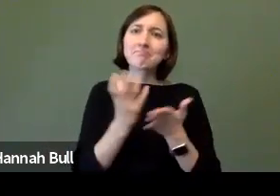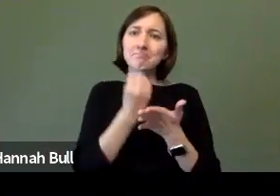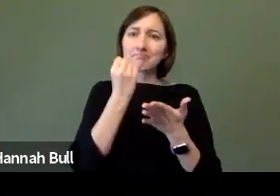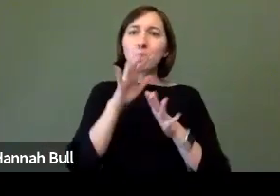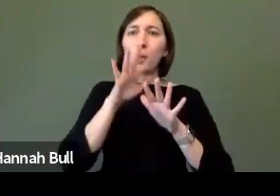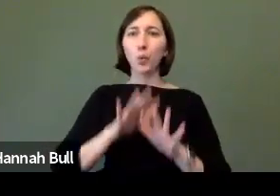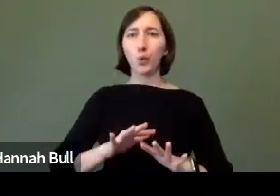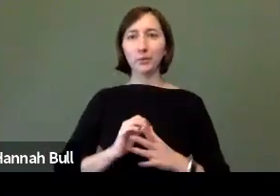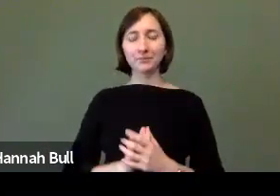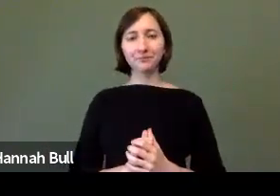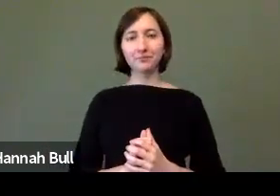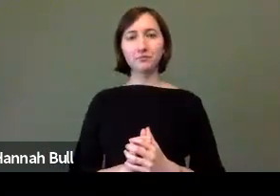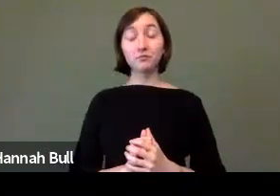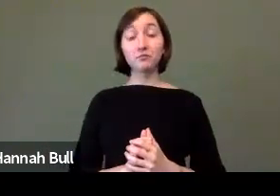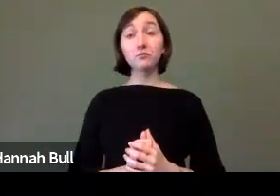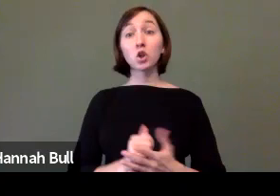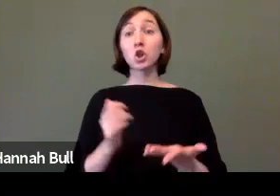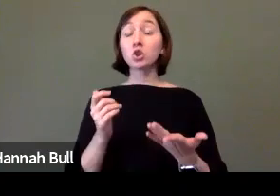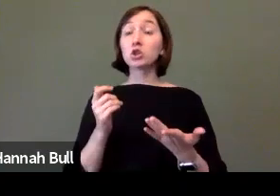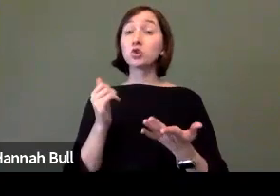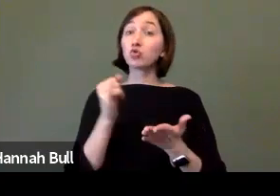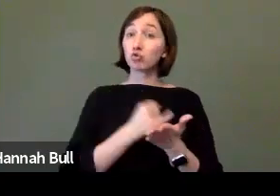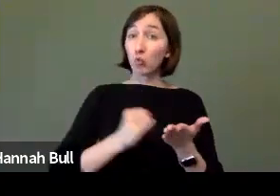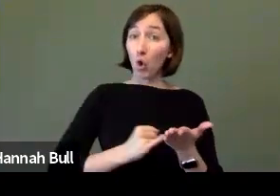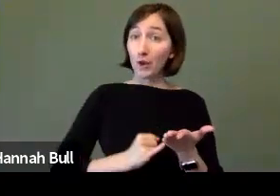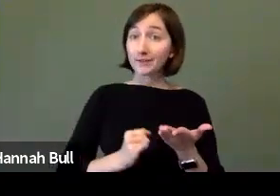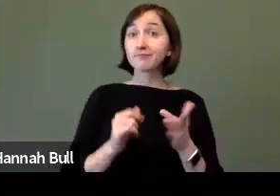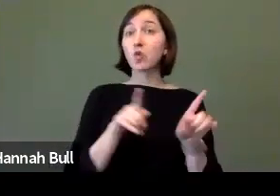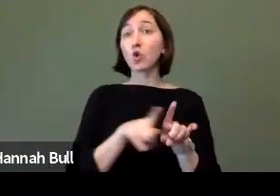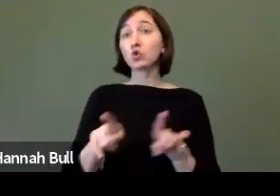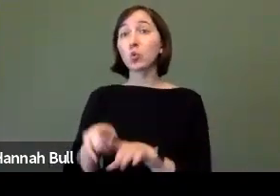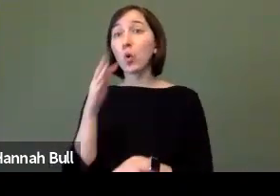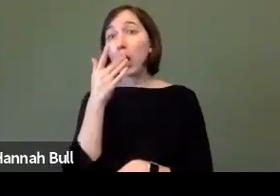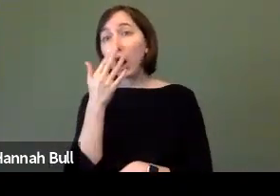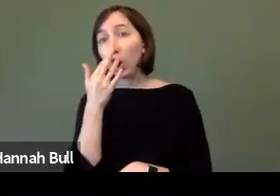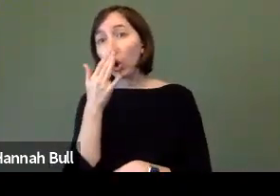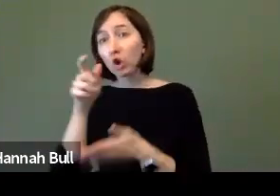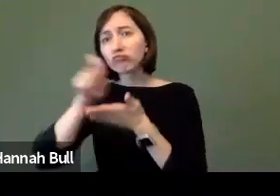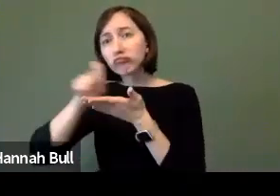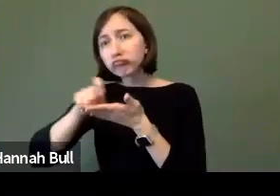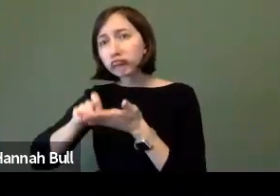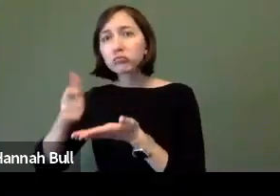Aside from drawing there's coloring. Benefits, it can help you work on motor skills.